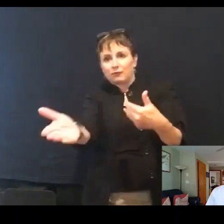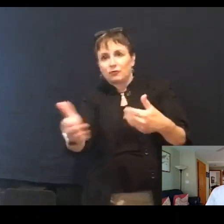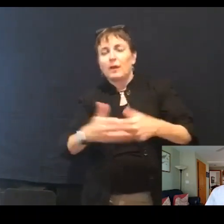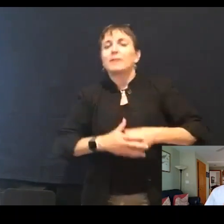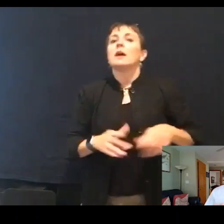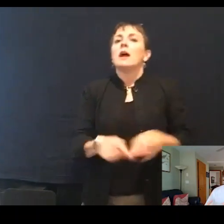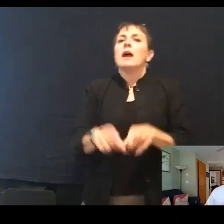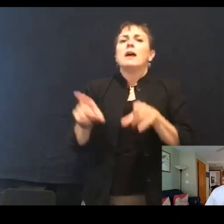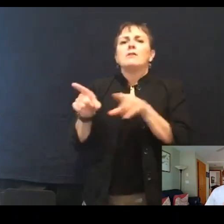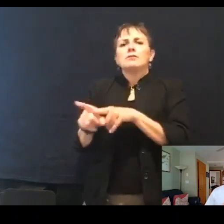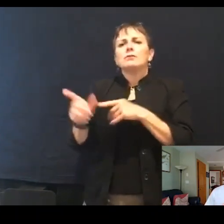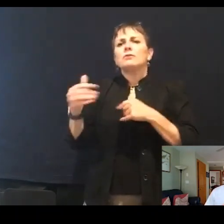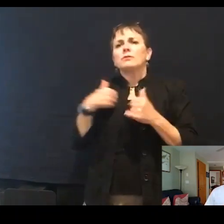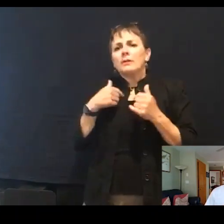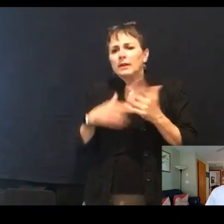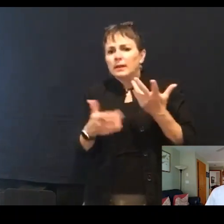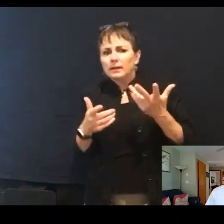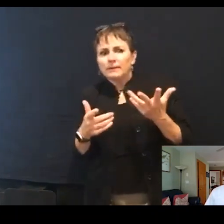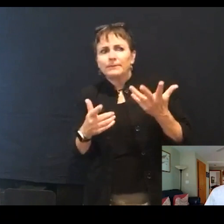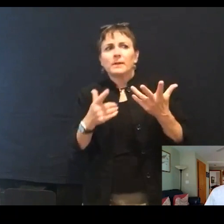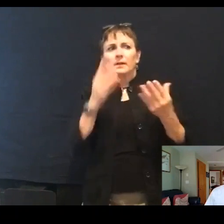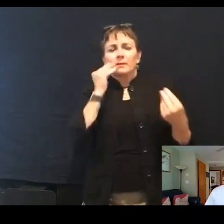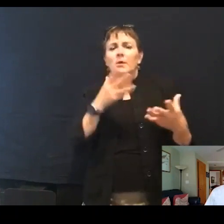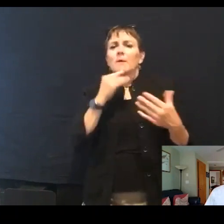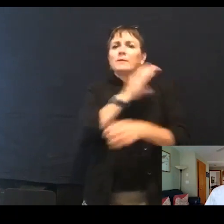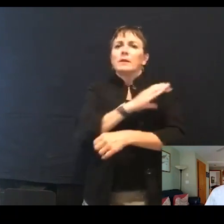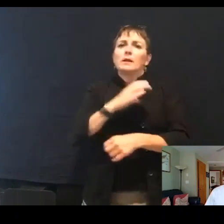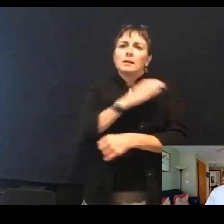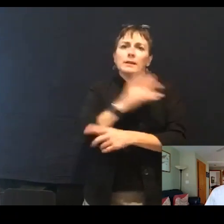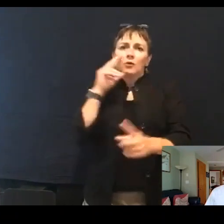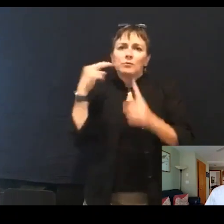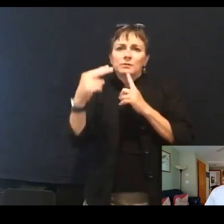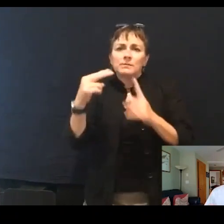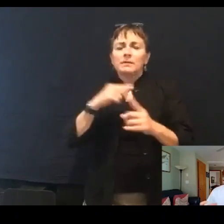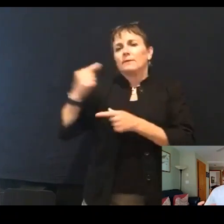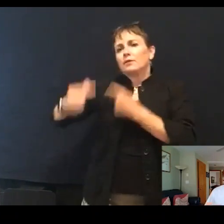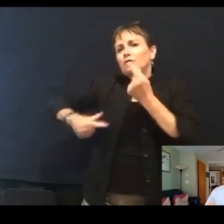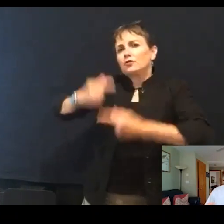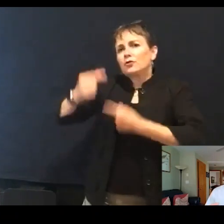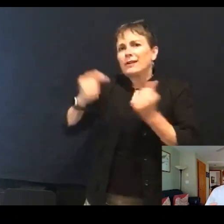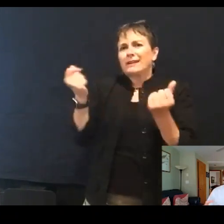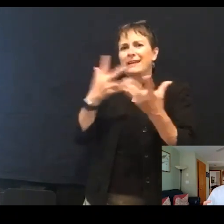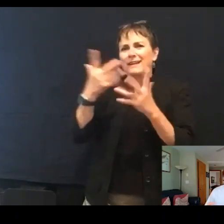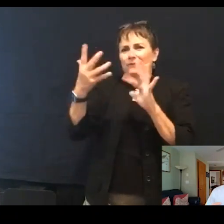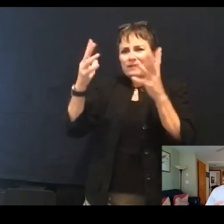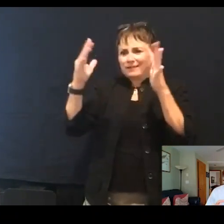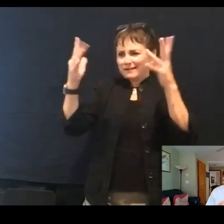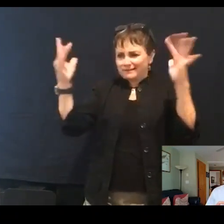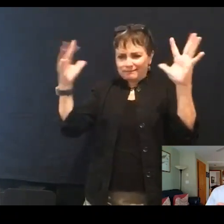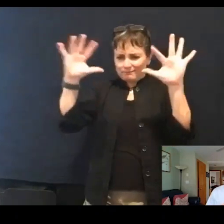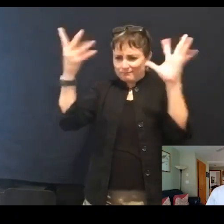They capture the clinical perspective of the disease, and they capture the genetic data and bring this puzzle of all these different parts together